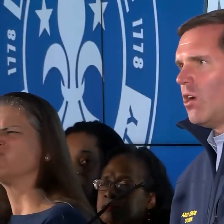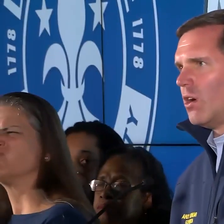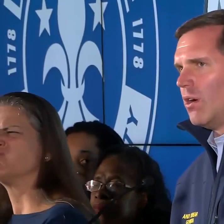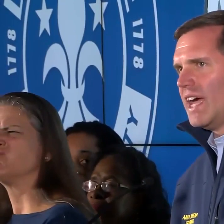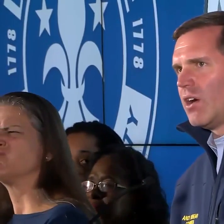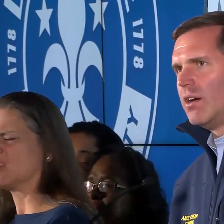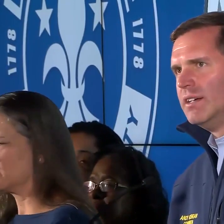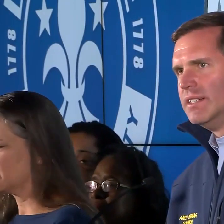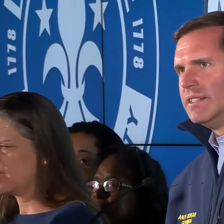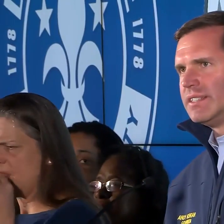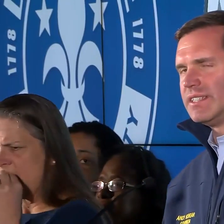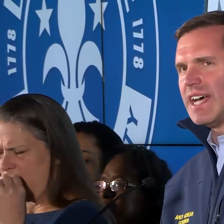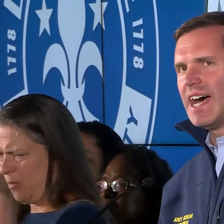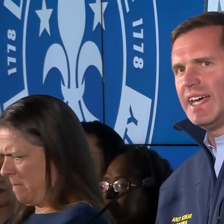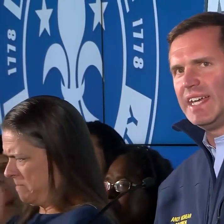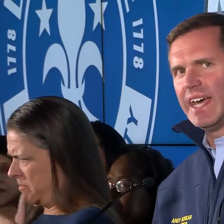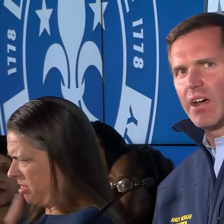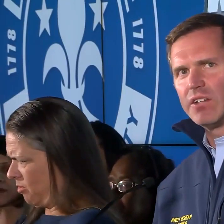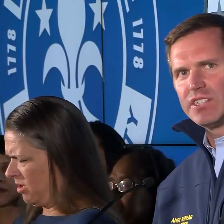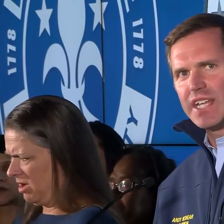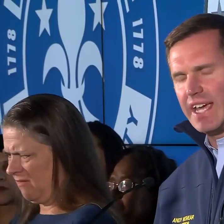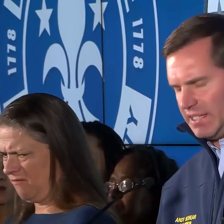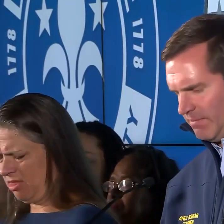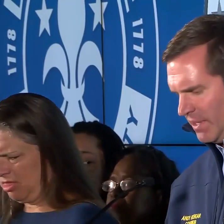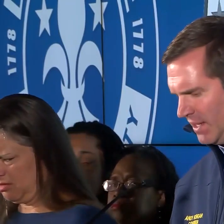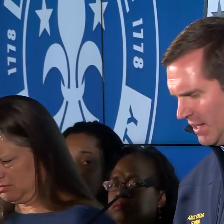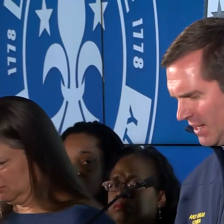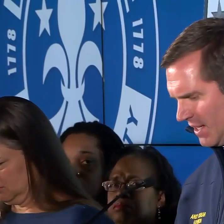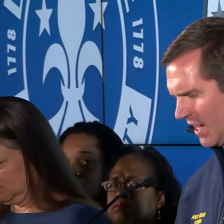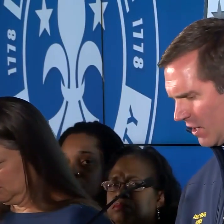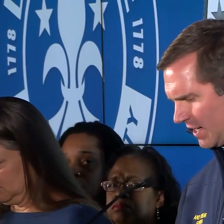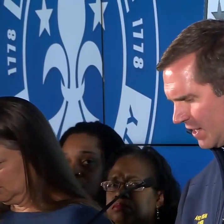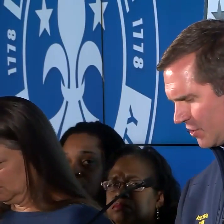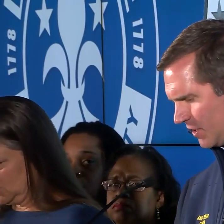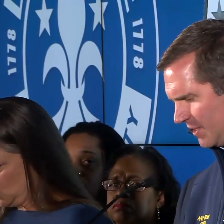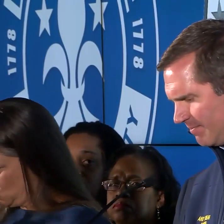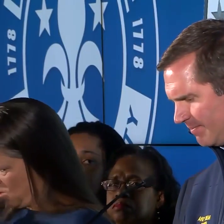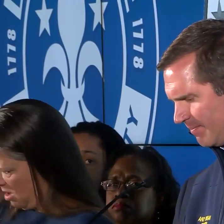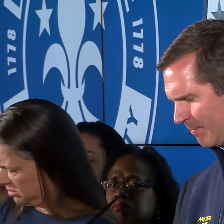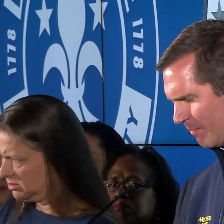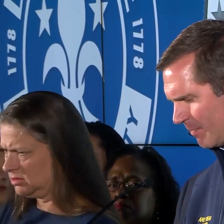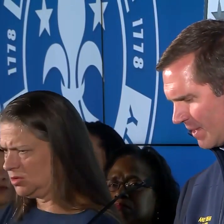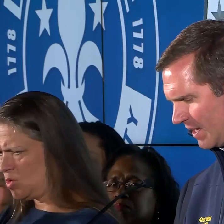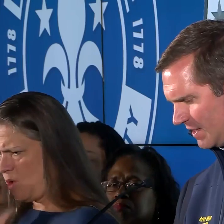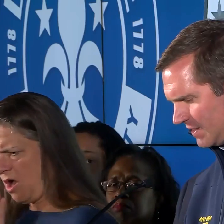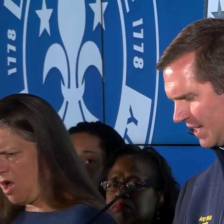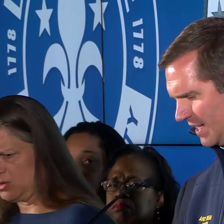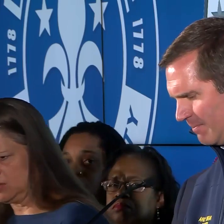are at our society, at our state, at our country in the city